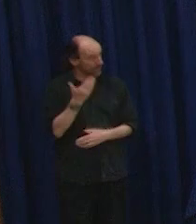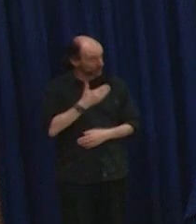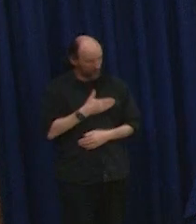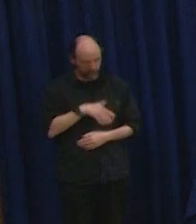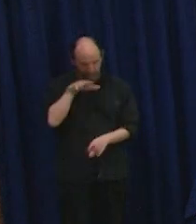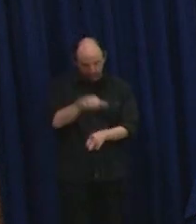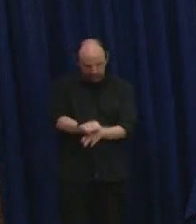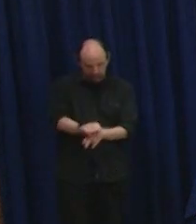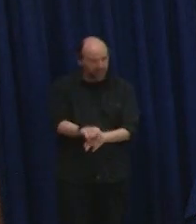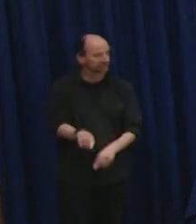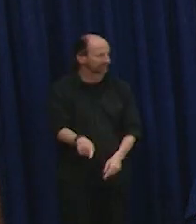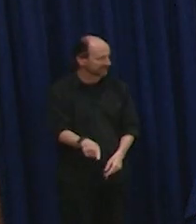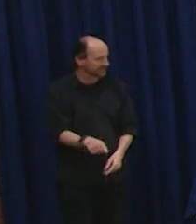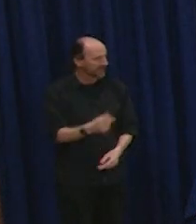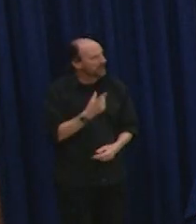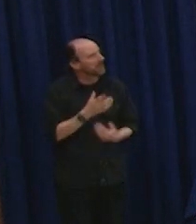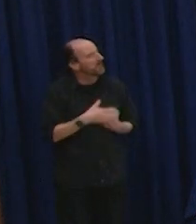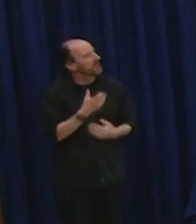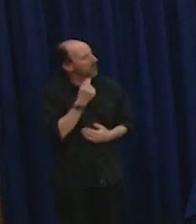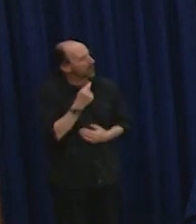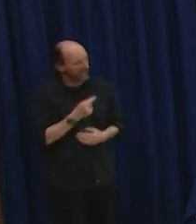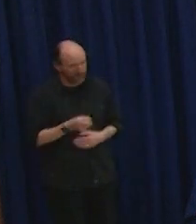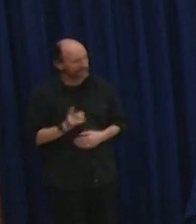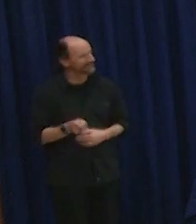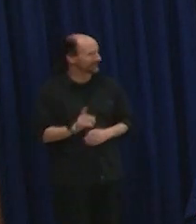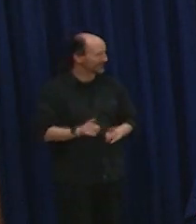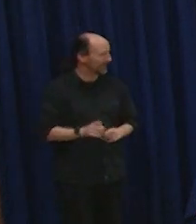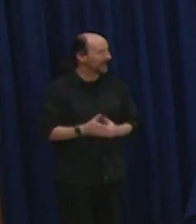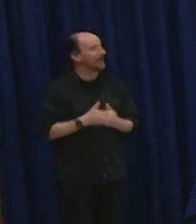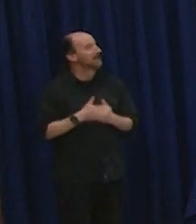there's obviously gender overlap here, but boys are more likely to be more hyperactive